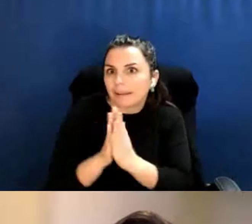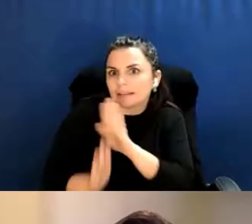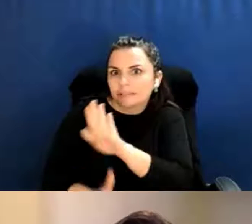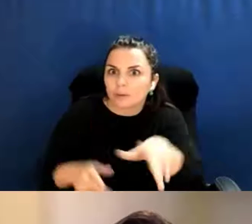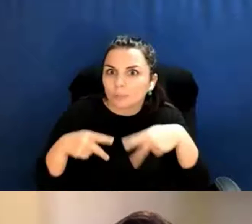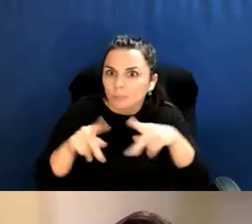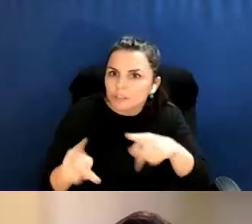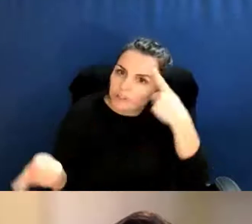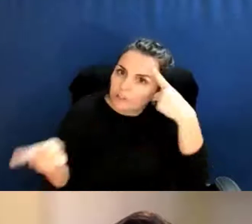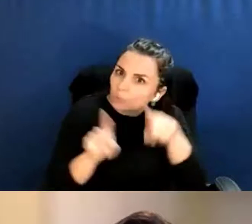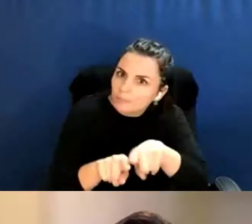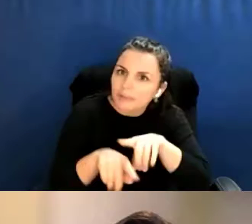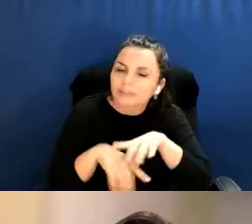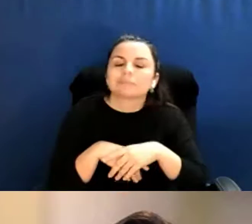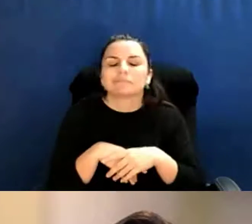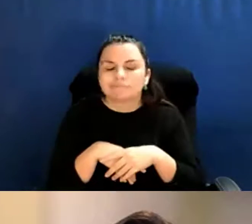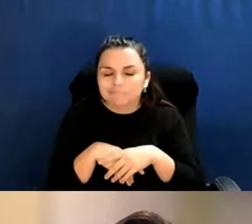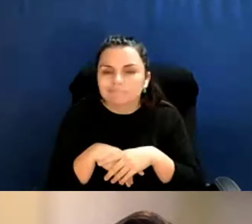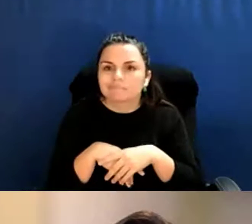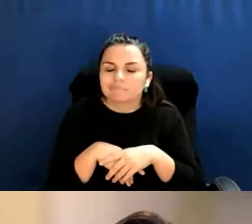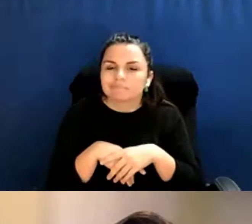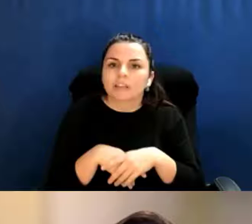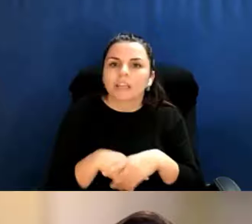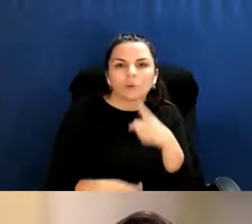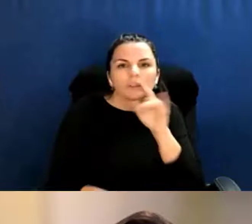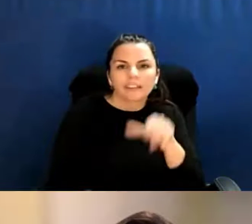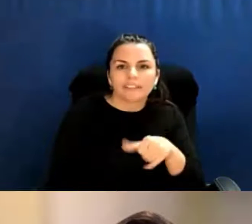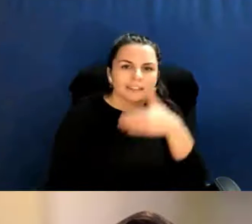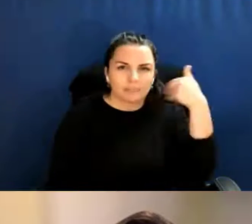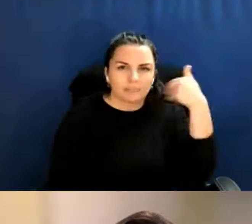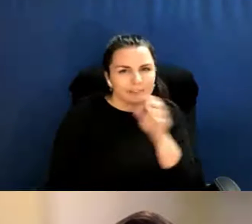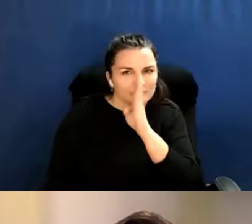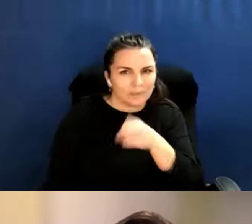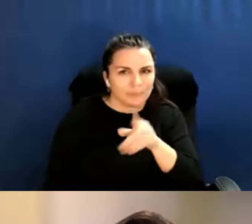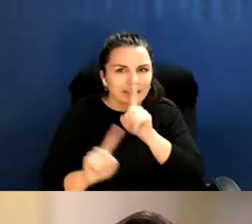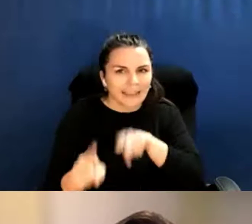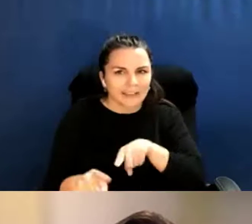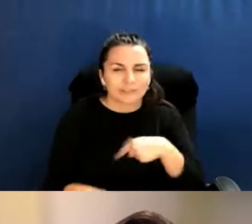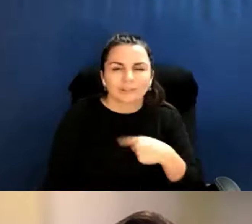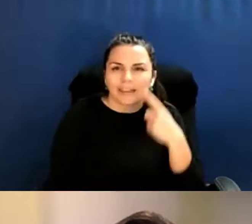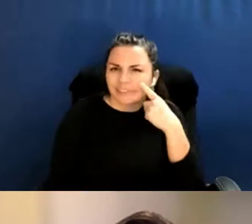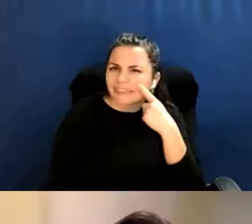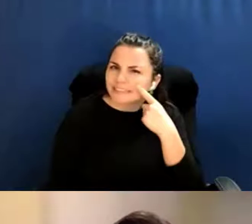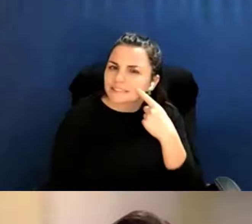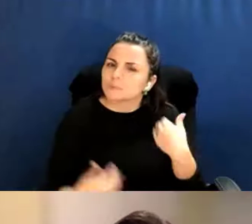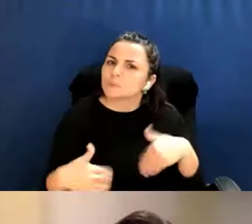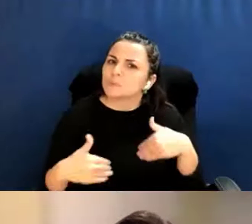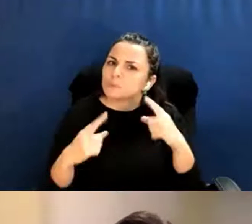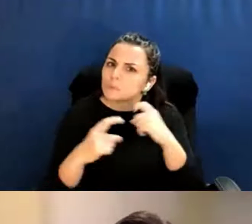That is the most sort of direct answer I can provide you, but I think like I said, cluster randomization